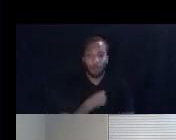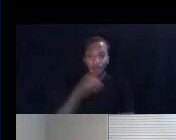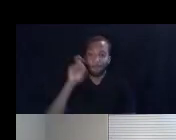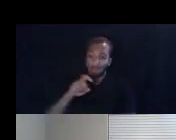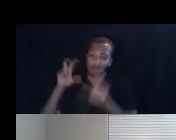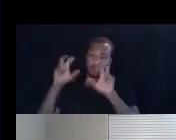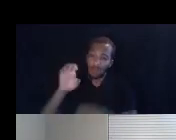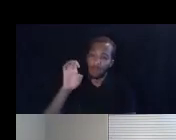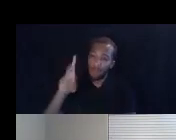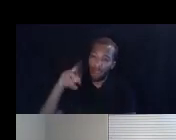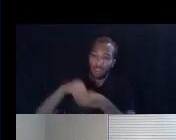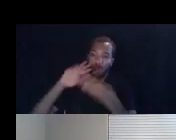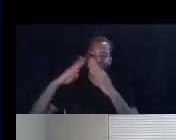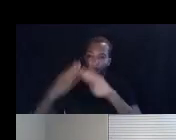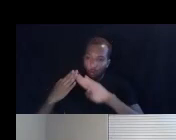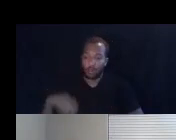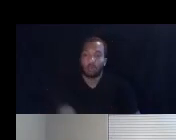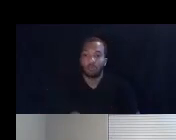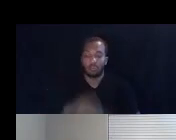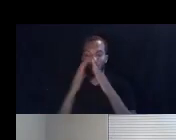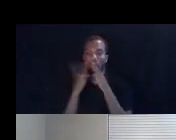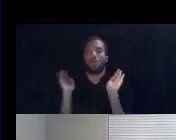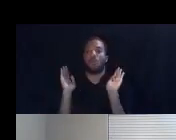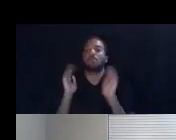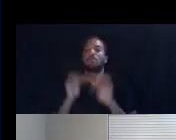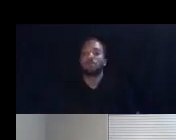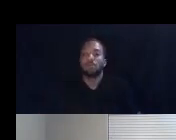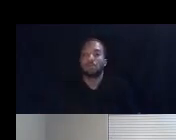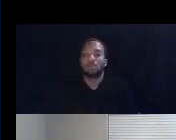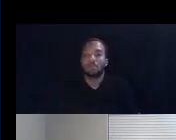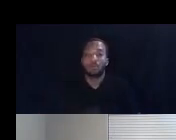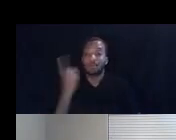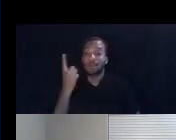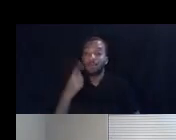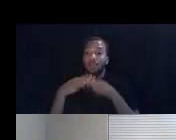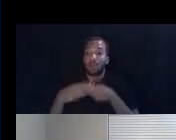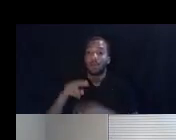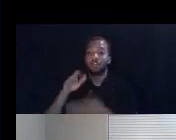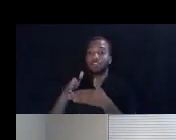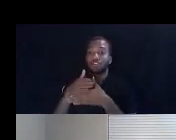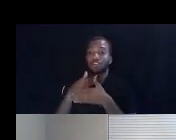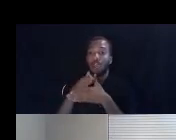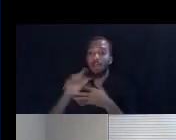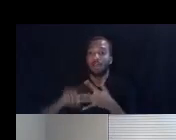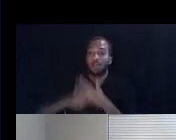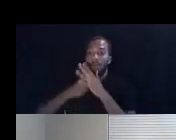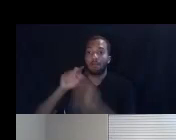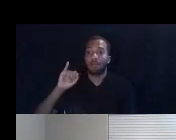or community investments in general. There is something called the Share Initiative, which basically is allowing CCOs